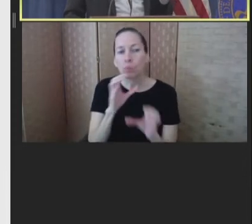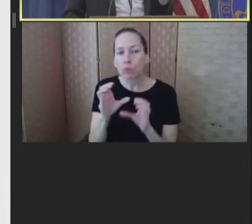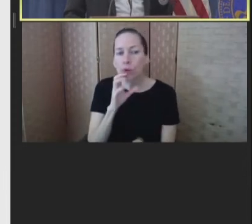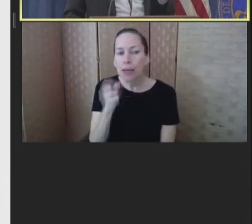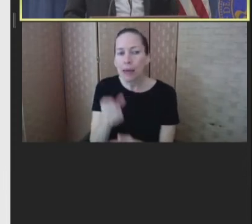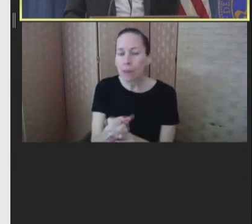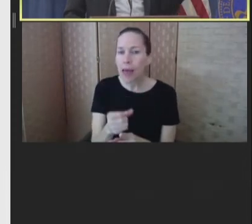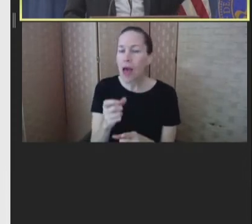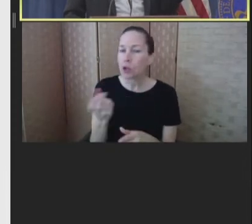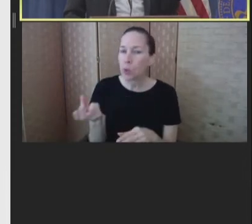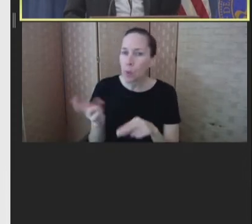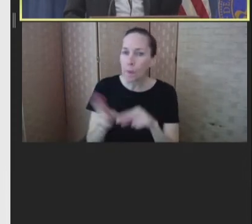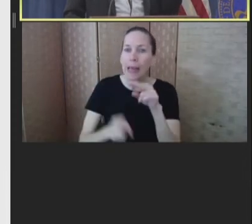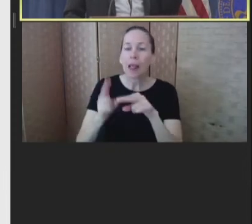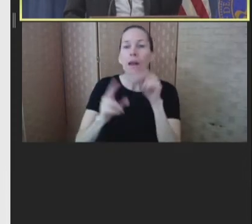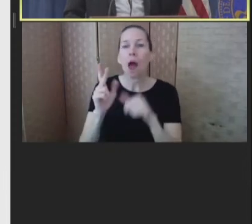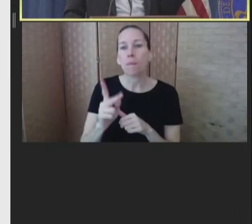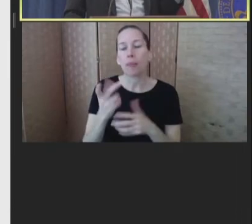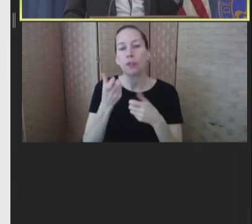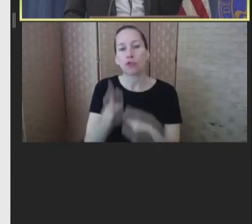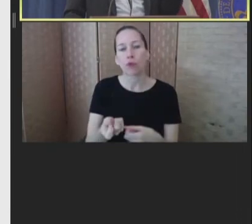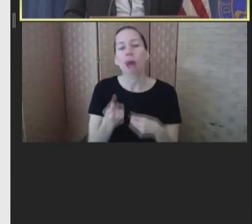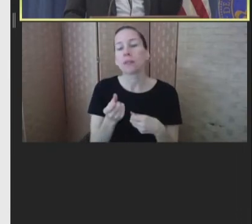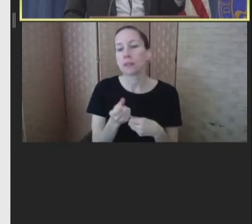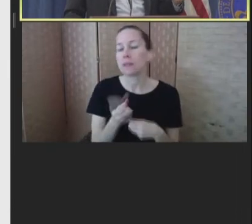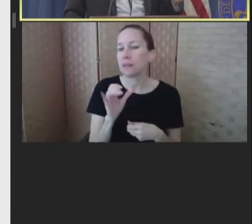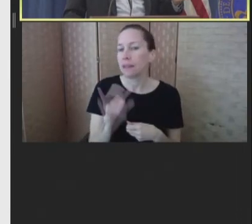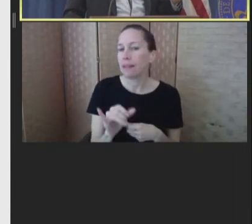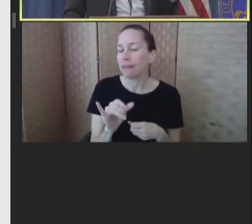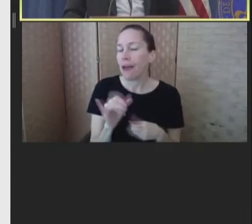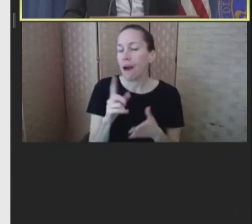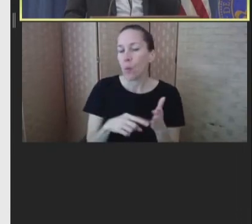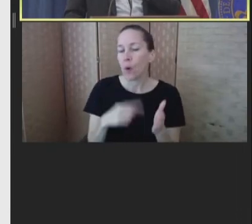If we go back to what changed in Marin County between 2015 and 2020,